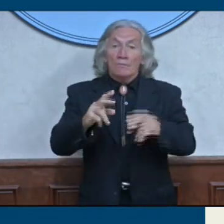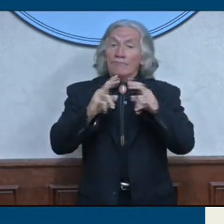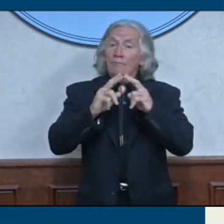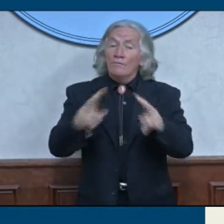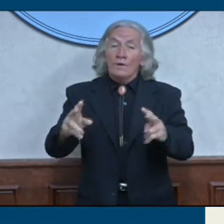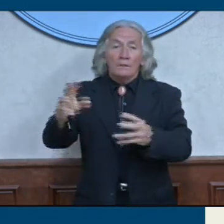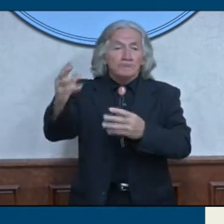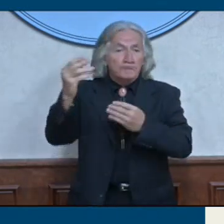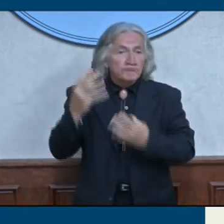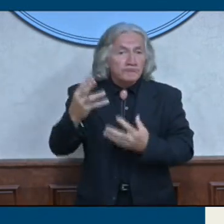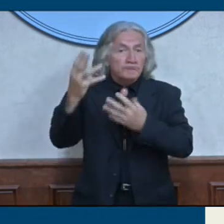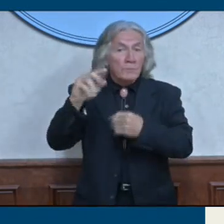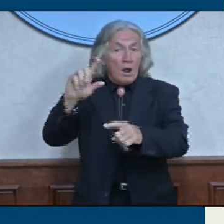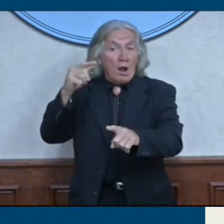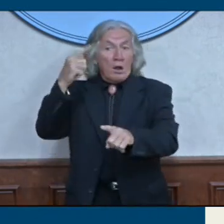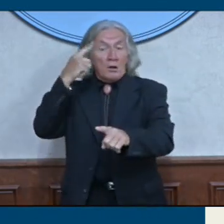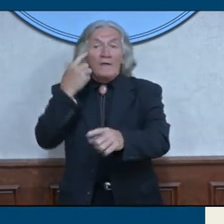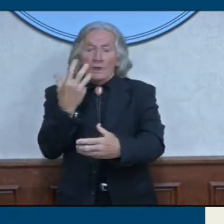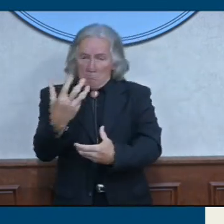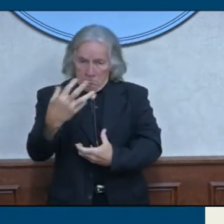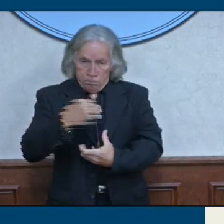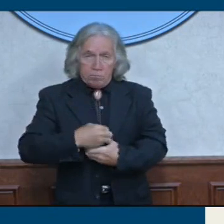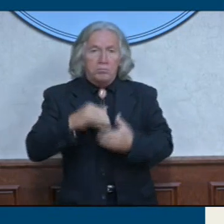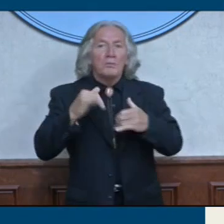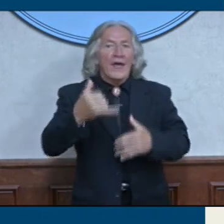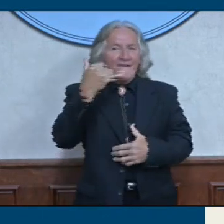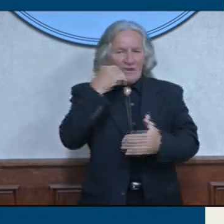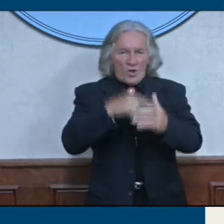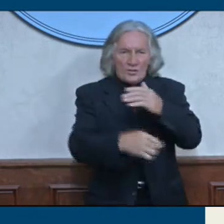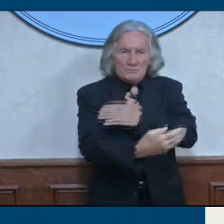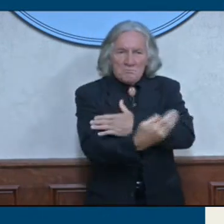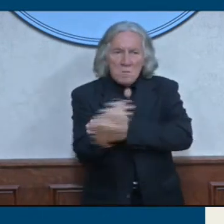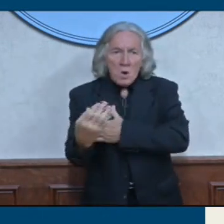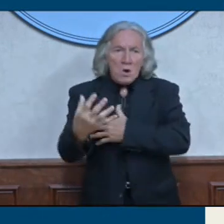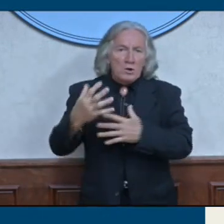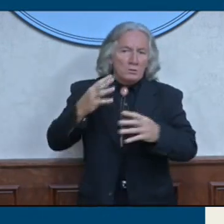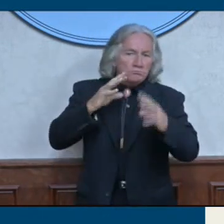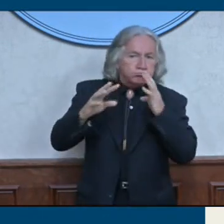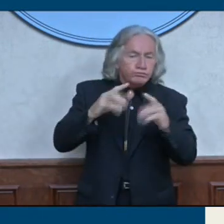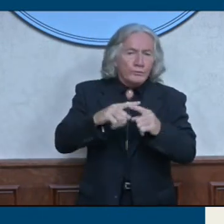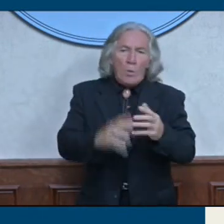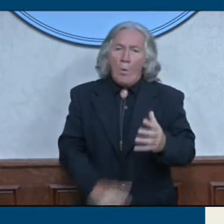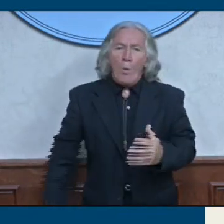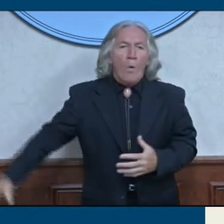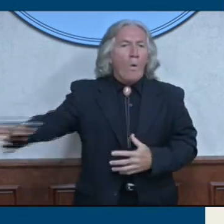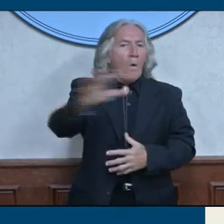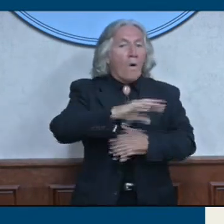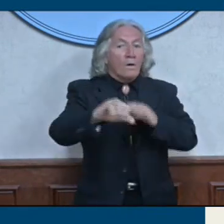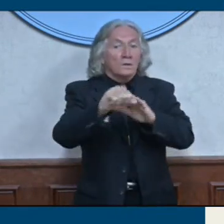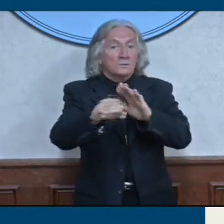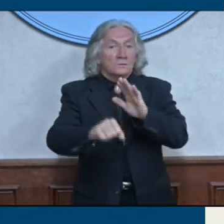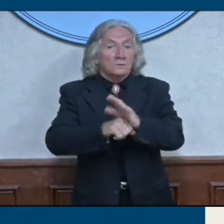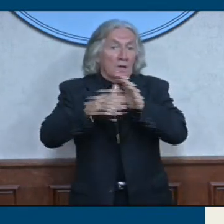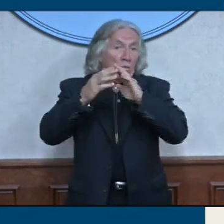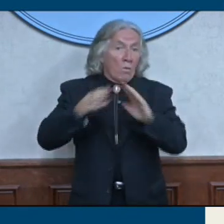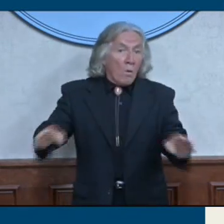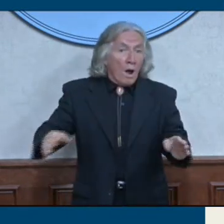FOR YOU TO MANAGE YOUR PATIENCE AND BE SURE THAT WE ALWAYS HAVE CAPABILITY THERE. THAT'S A VERY VERY INFORMATIVE THING. THE GOVERNOR